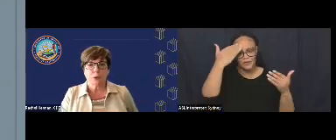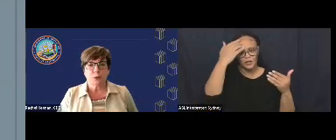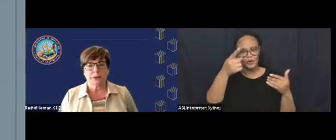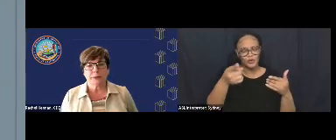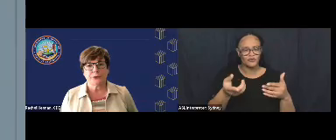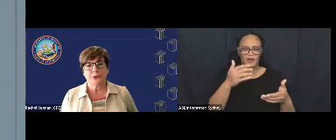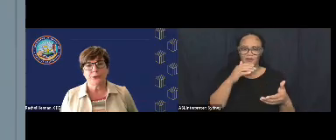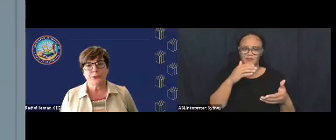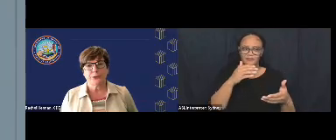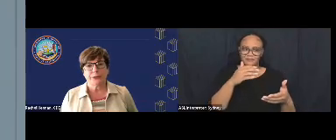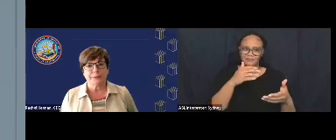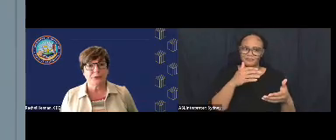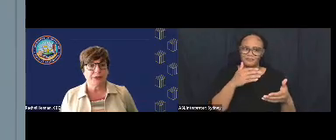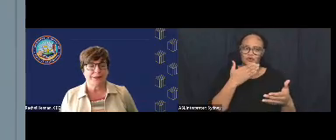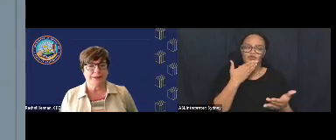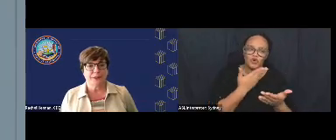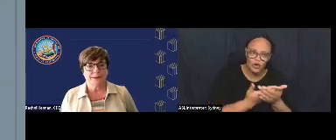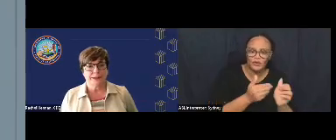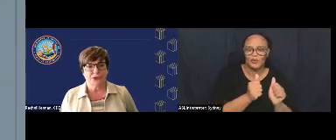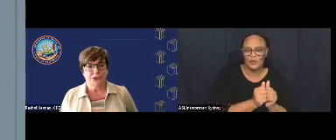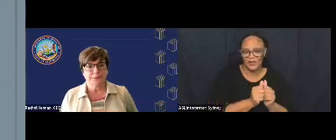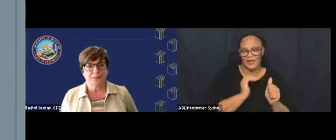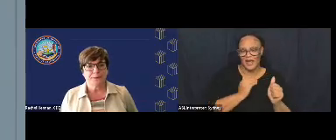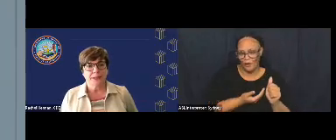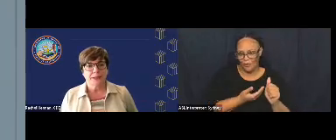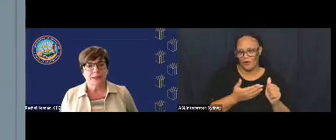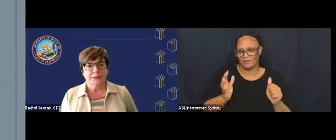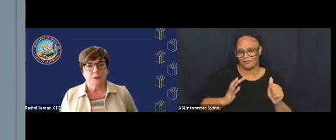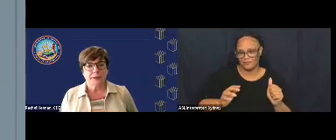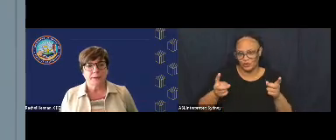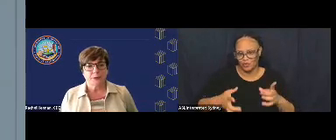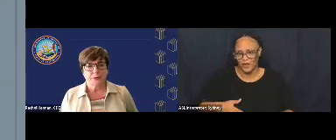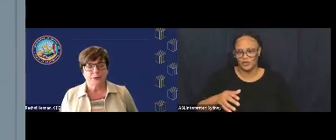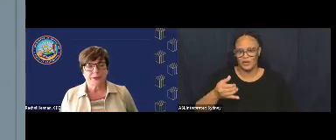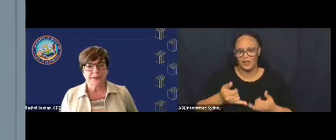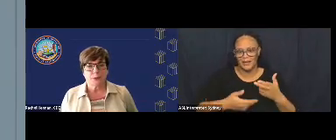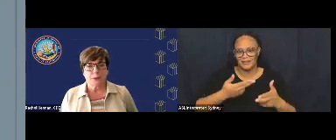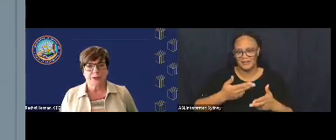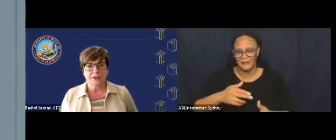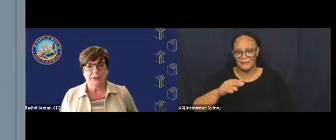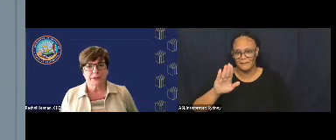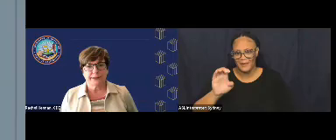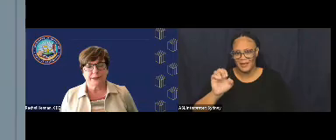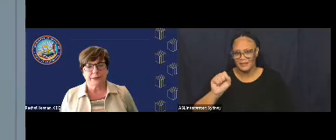who welcomed you um to last month's session. So, in the most recent webinar series,